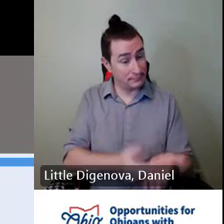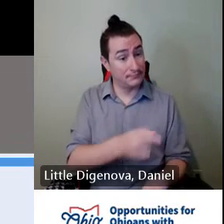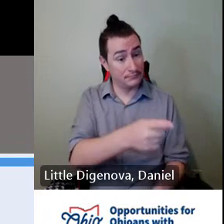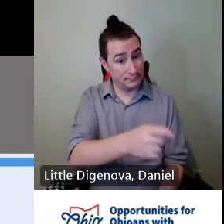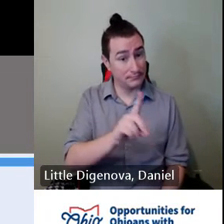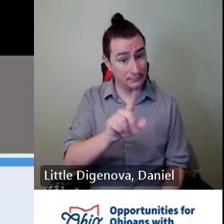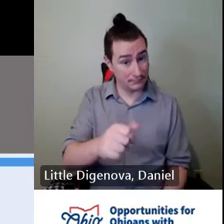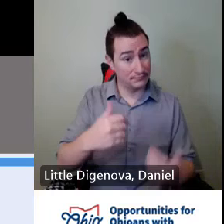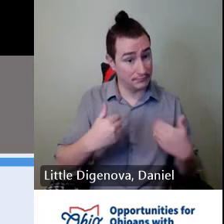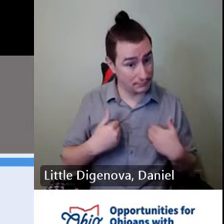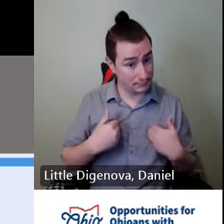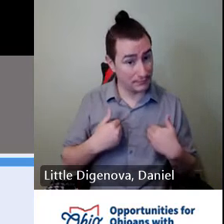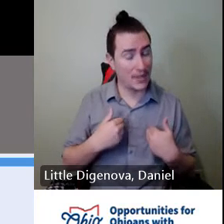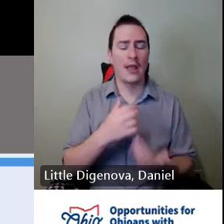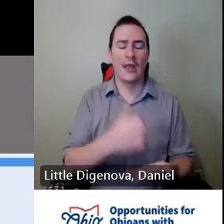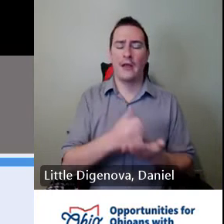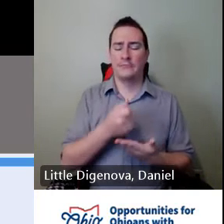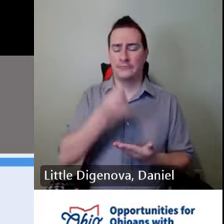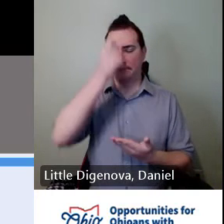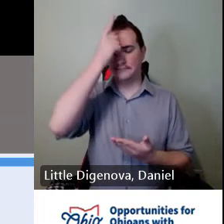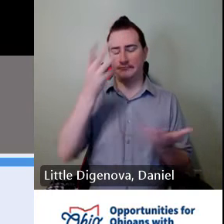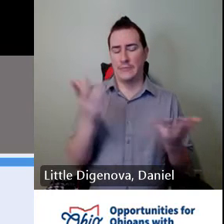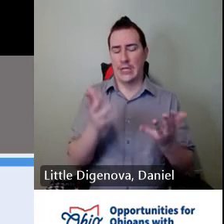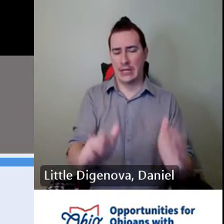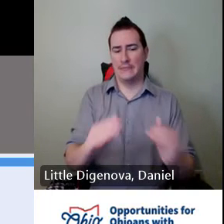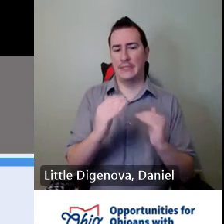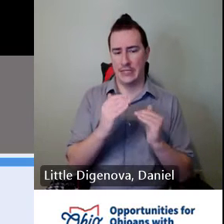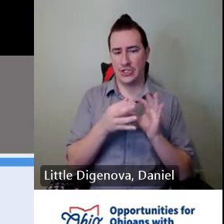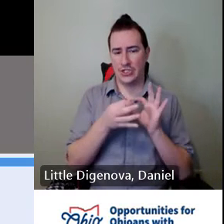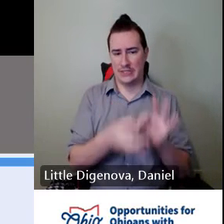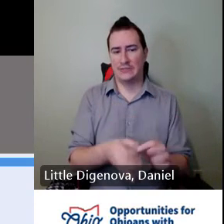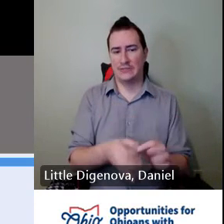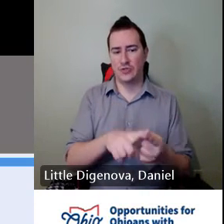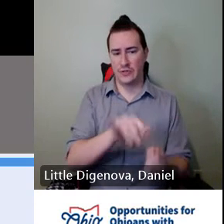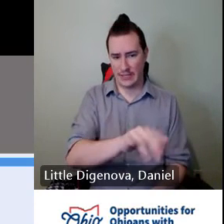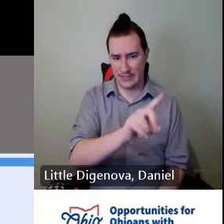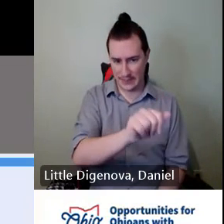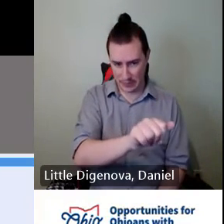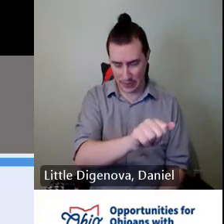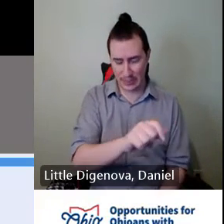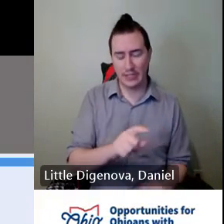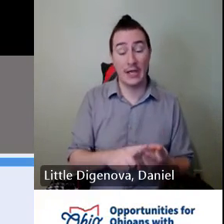related to the disability that is affected at work, and identify the need for a reasonable accommodation.